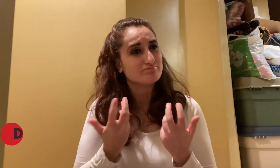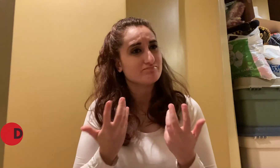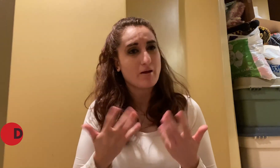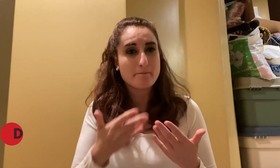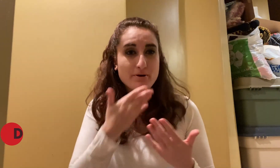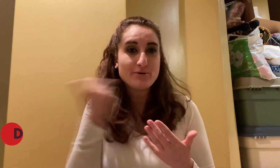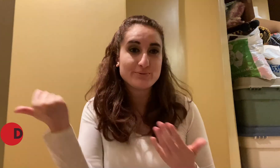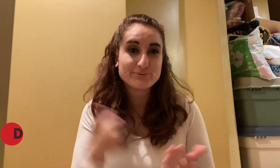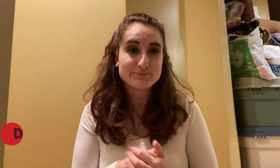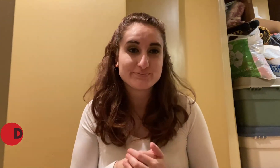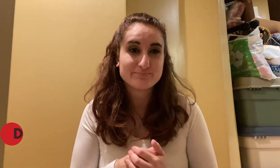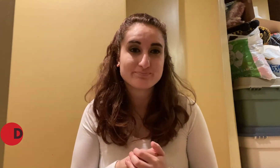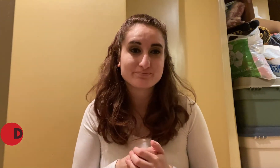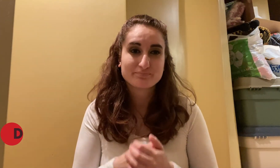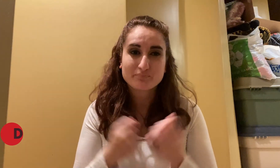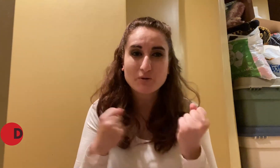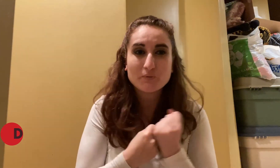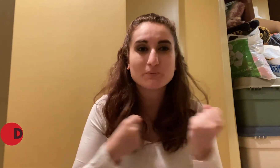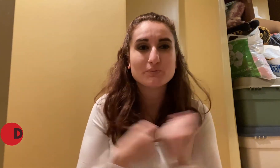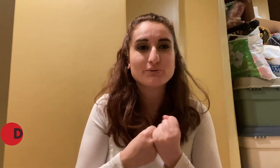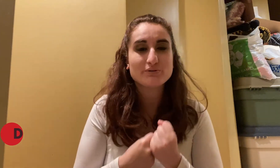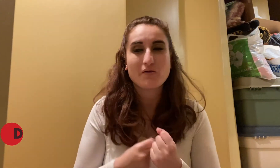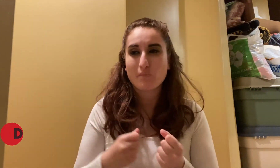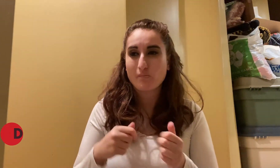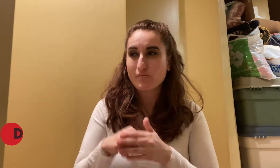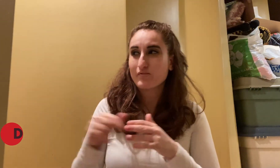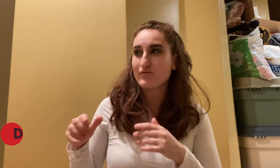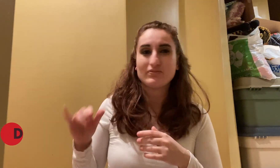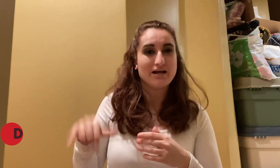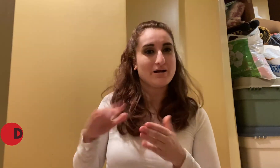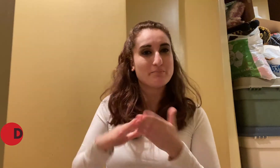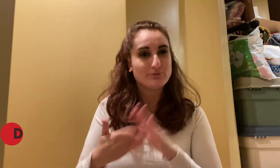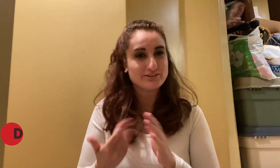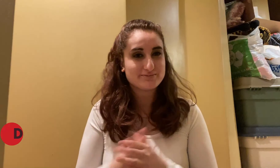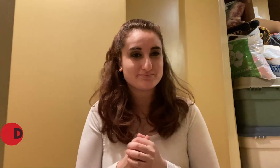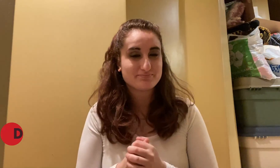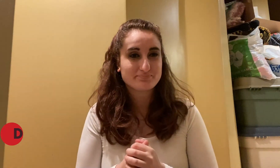I felt better with support from the community.